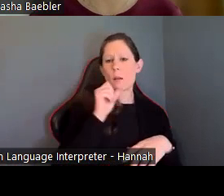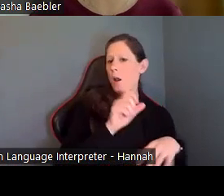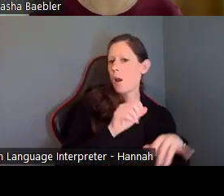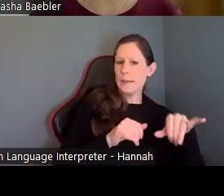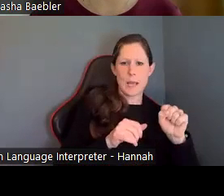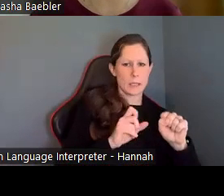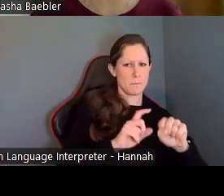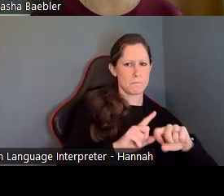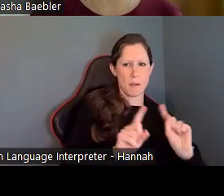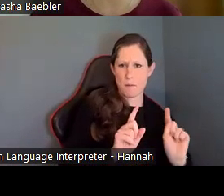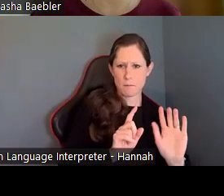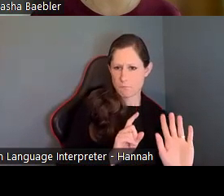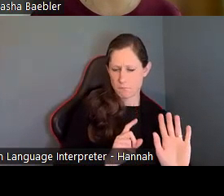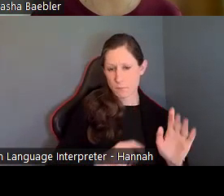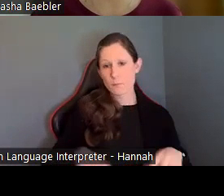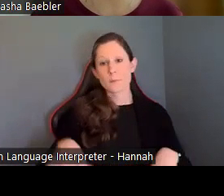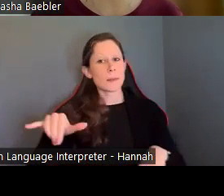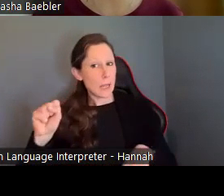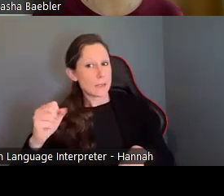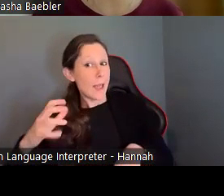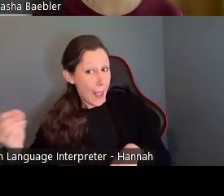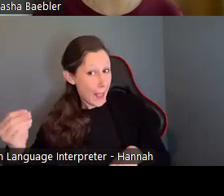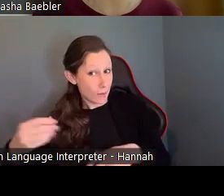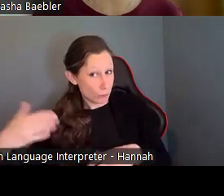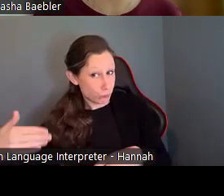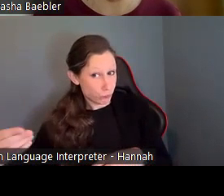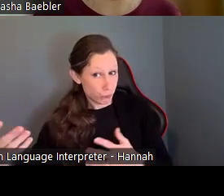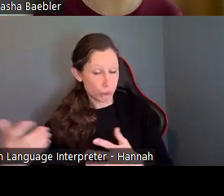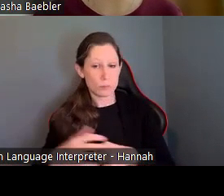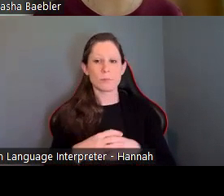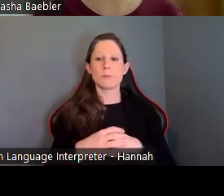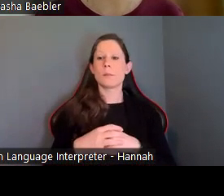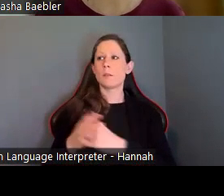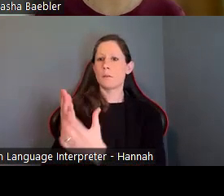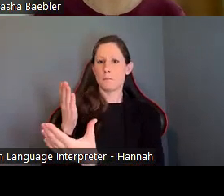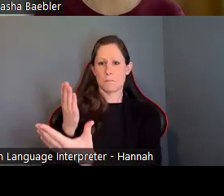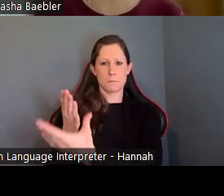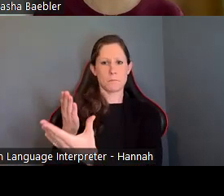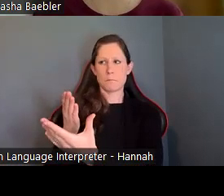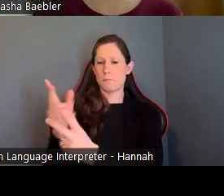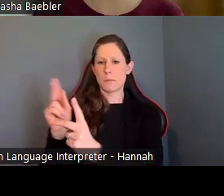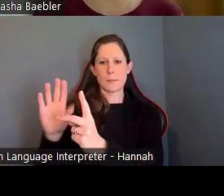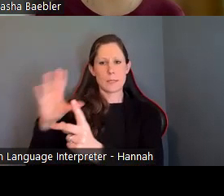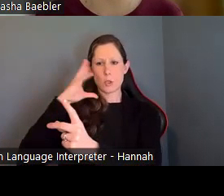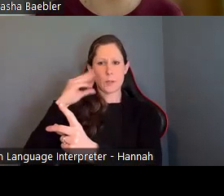This validates the experience of others as a result of their diversity.